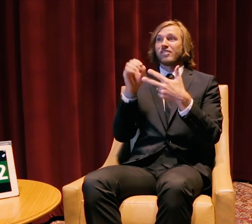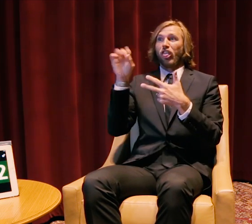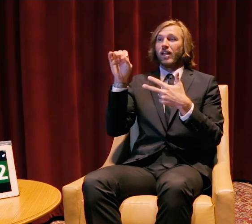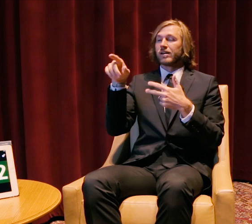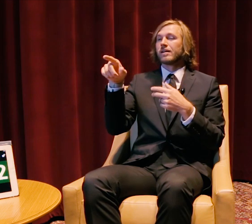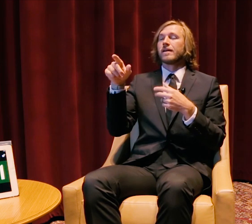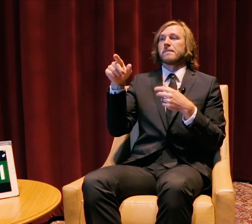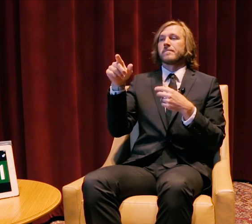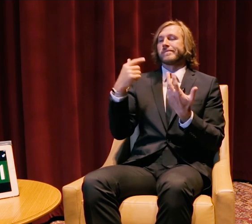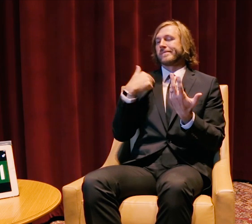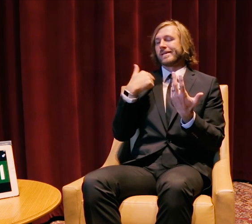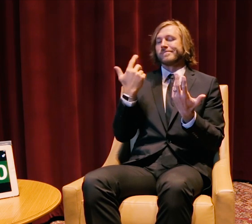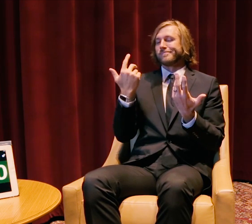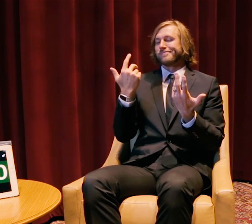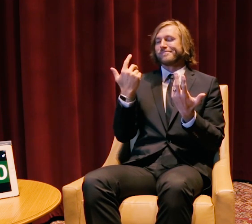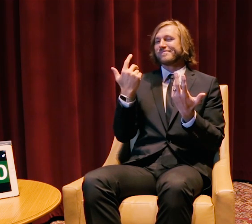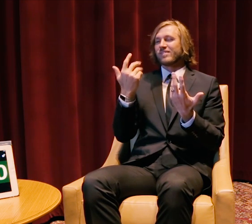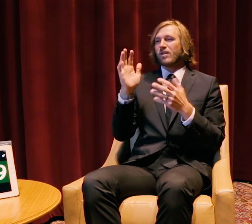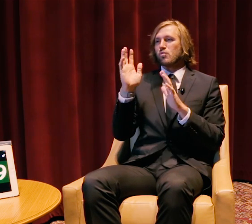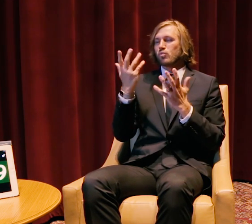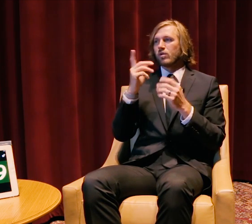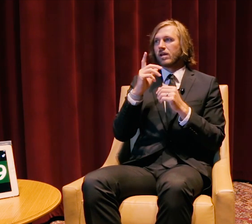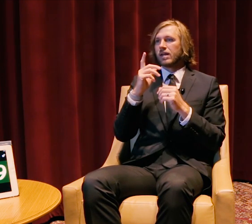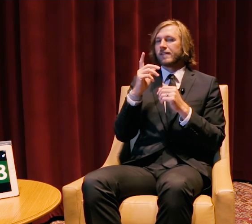that I just, you know, it's,